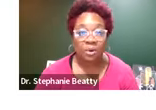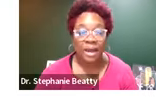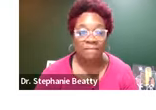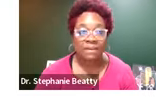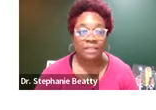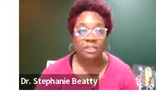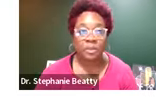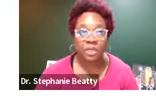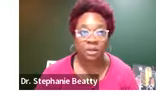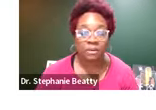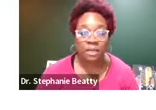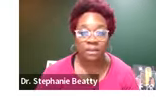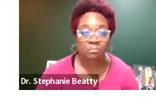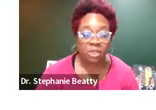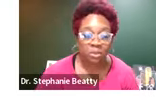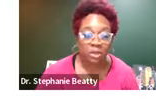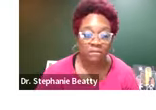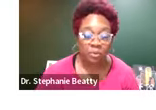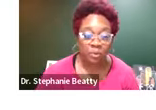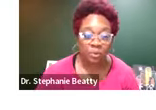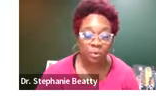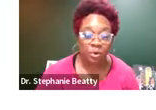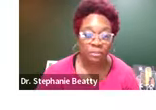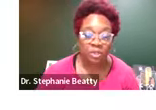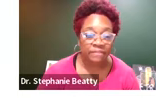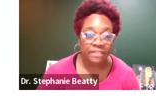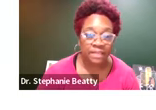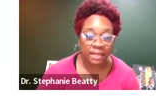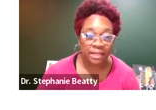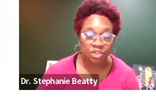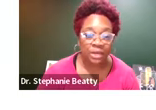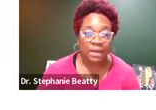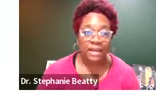So having the speaker in the middle of the room or the middle of the stage